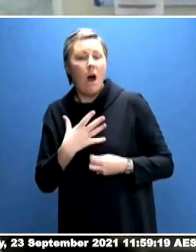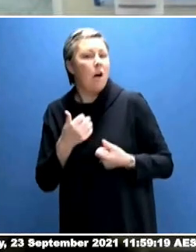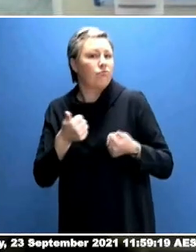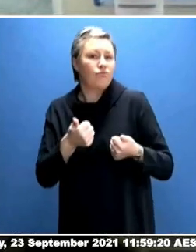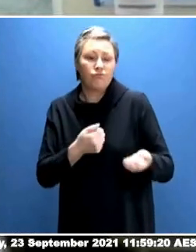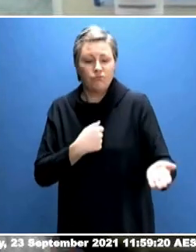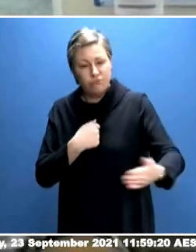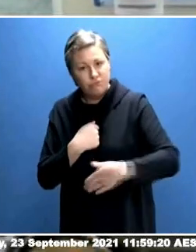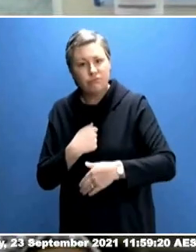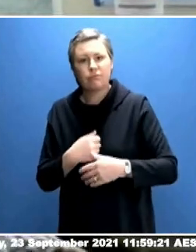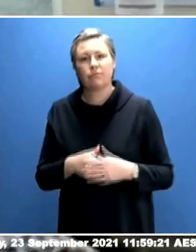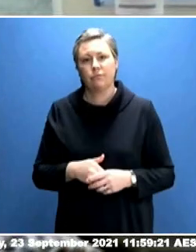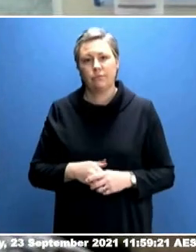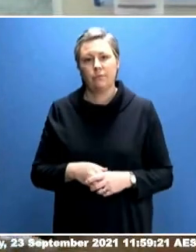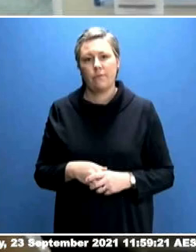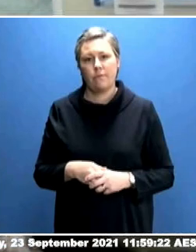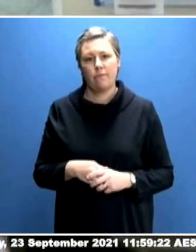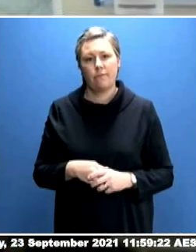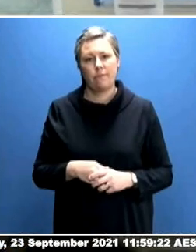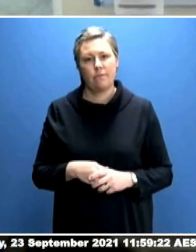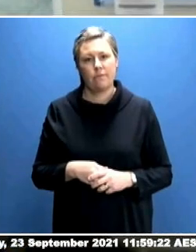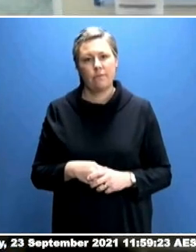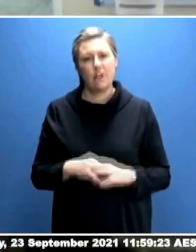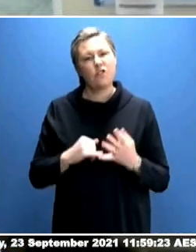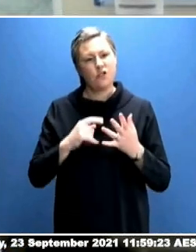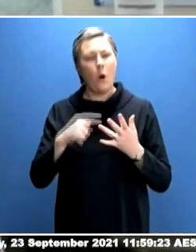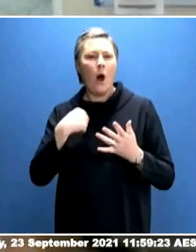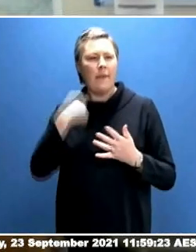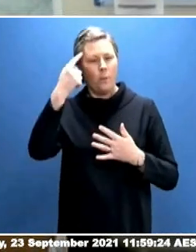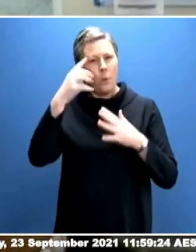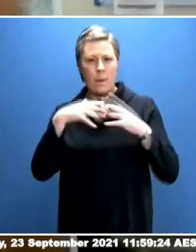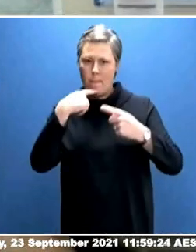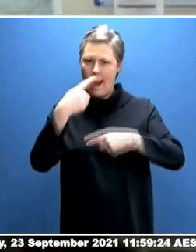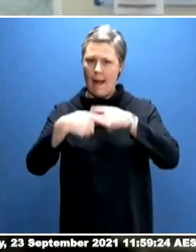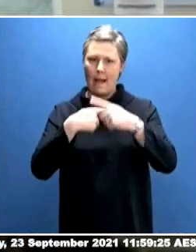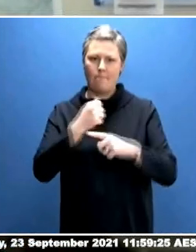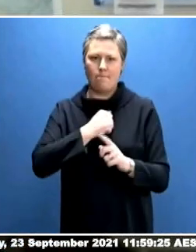for a number of reasons. So I sort of bring that context into my way of thinking in this space.